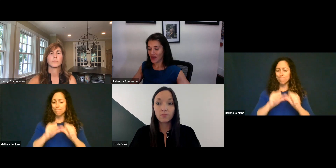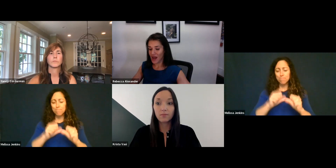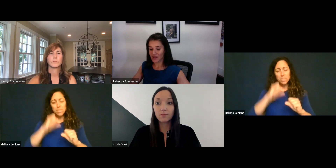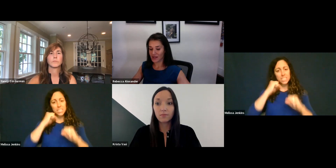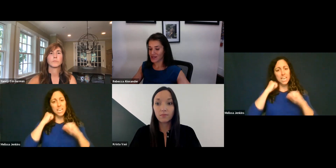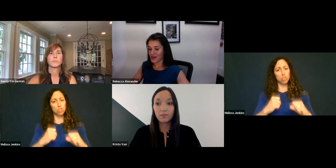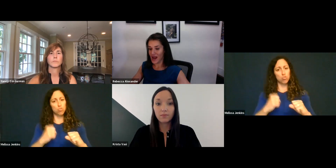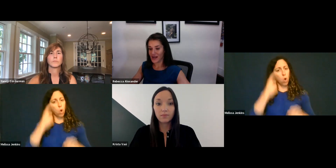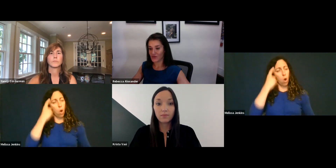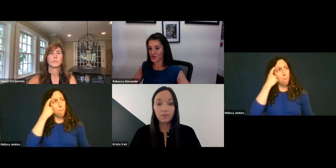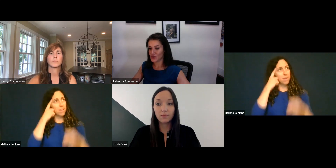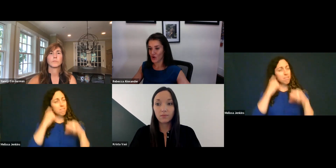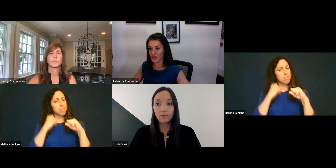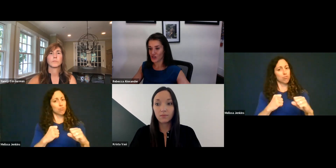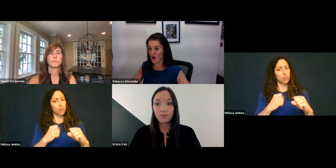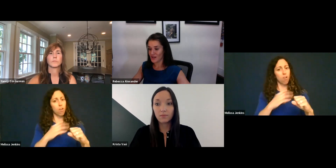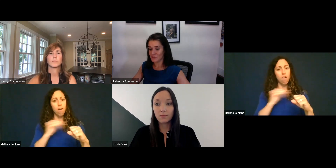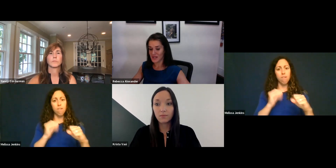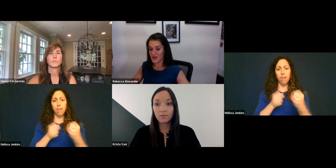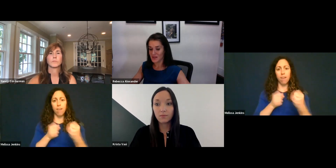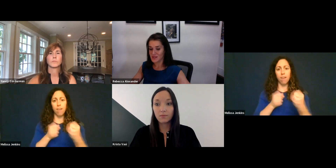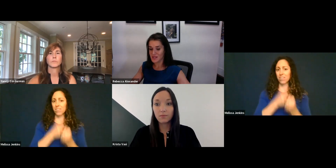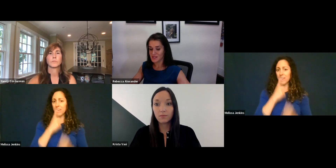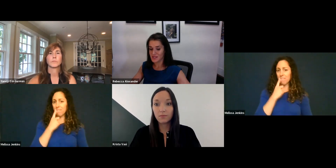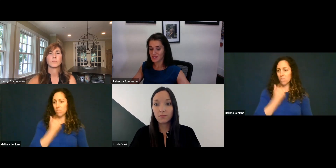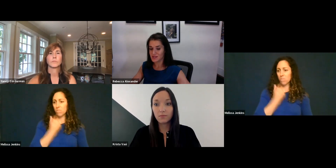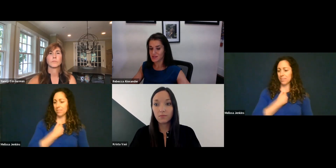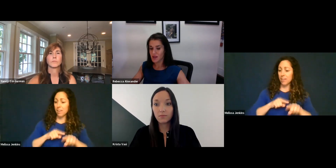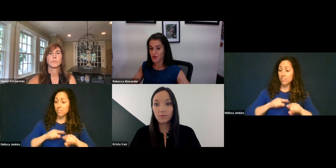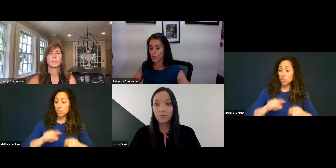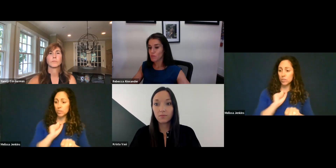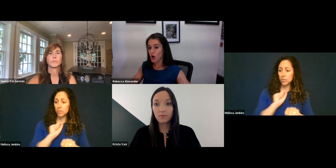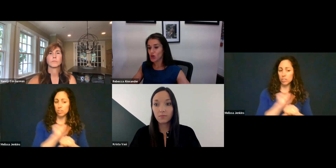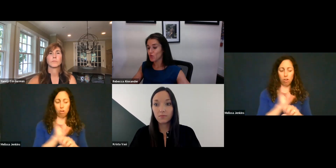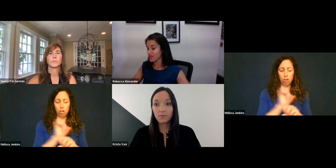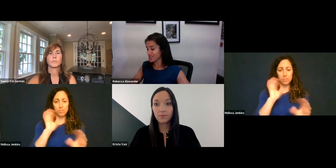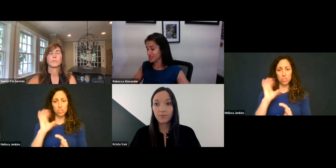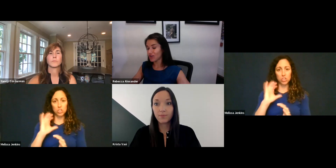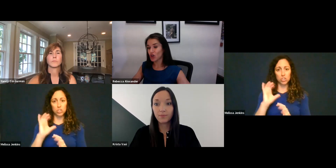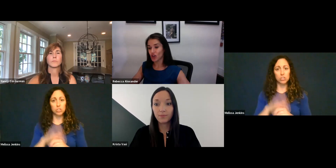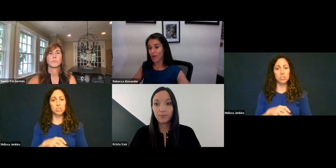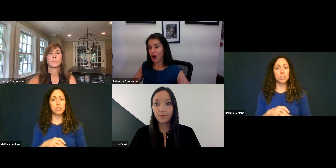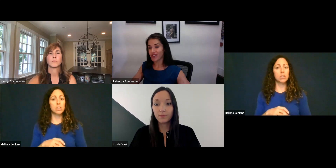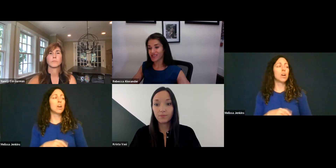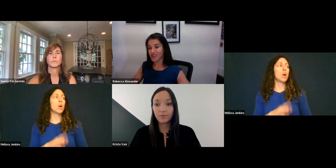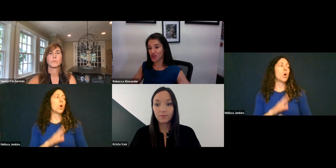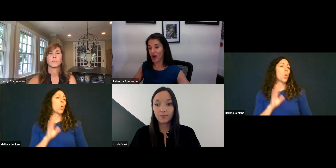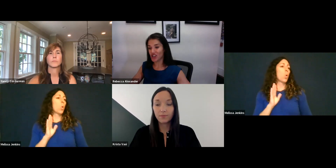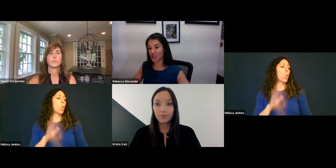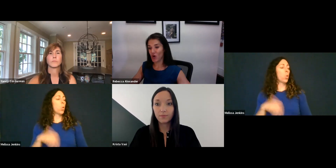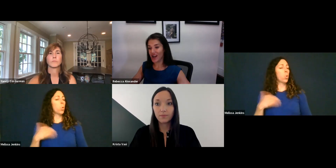And listen, I give you so much credit, because this is-- what part of what's difficult about this situation right